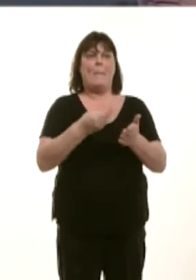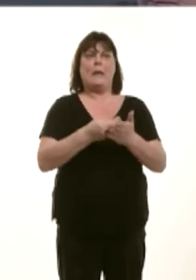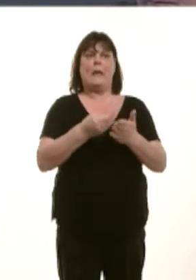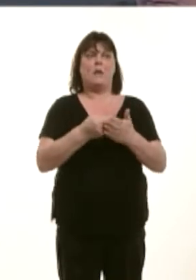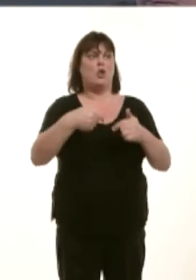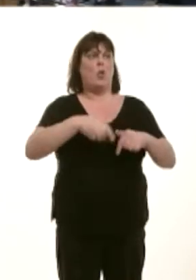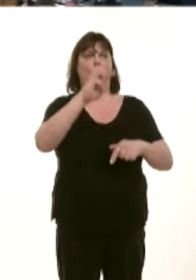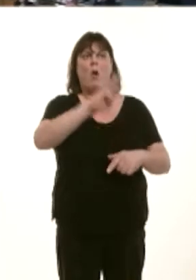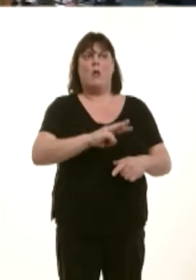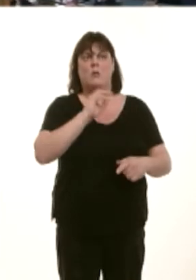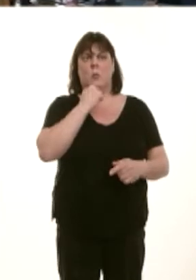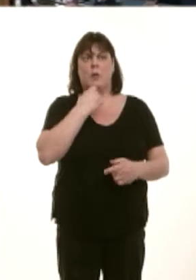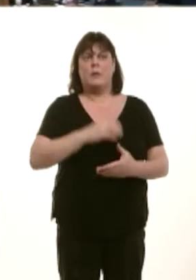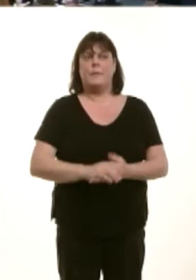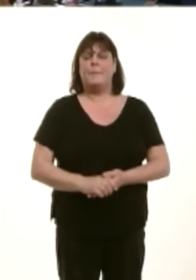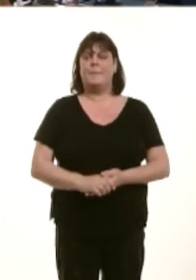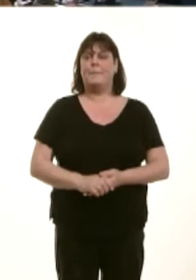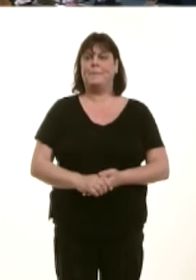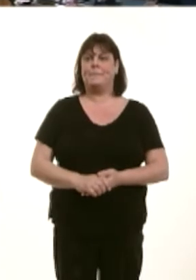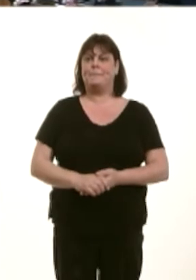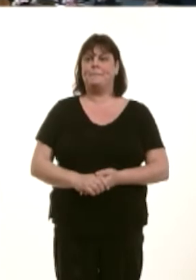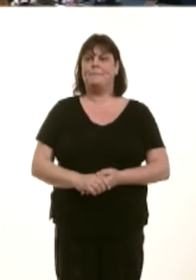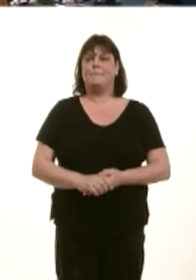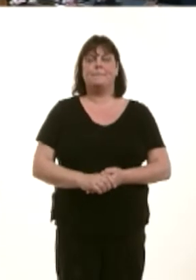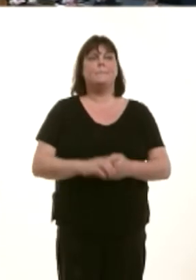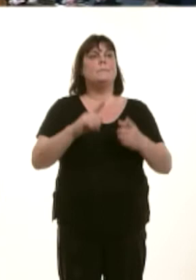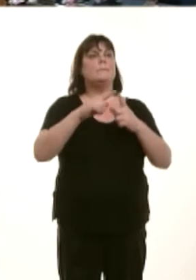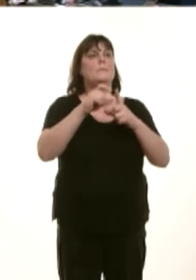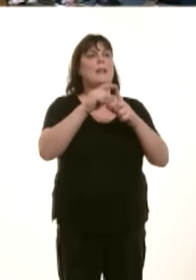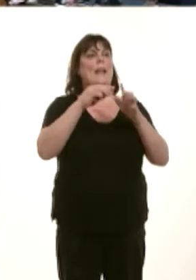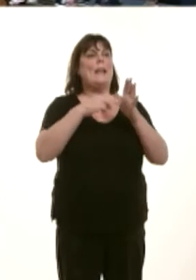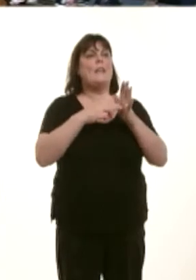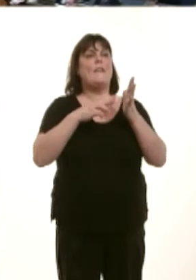Kirsty Williams: First Minister, farmers in the Elan valley in my constituency welcome